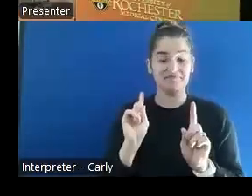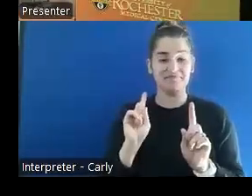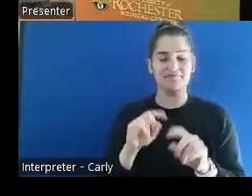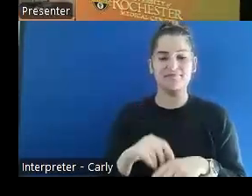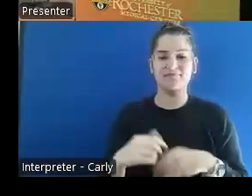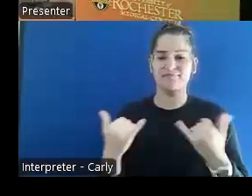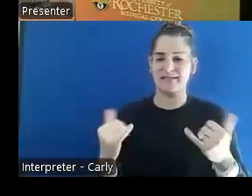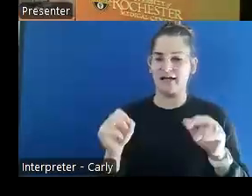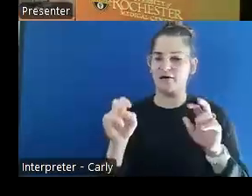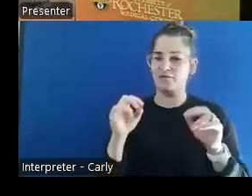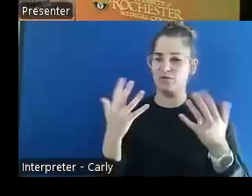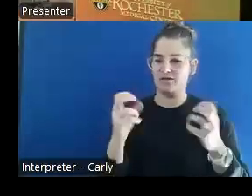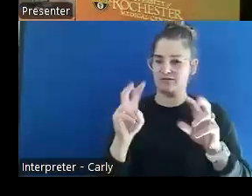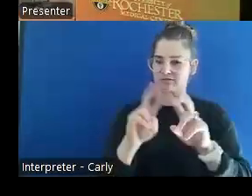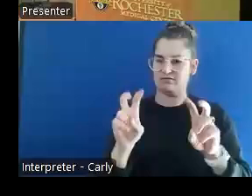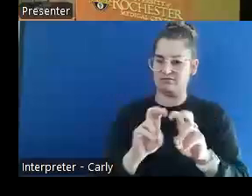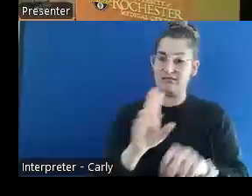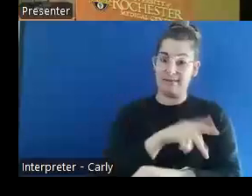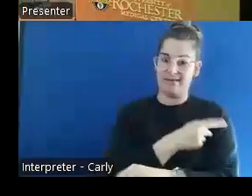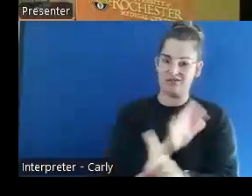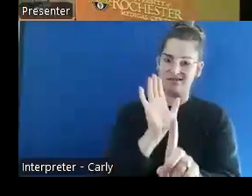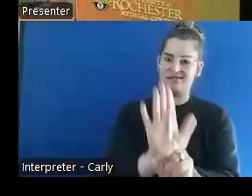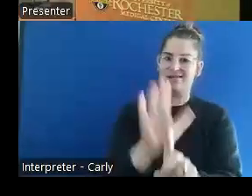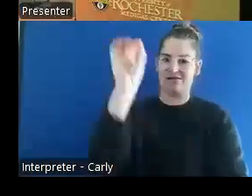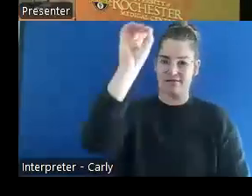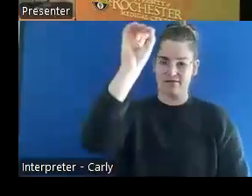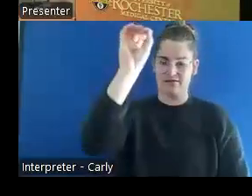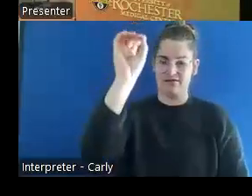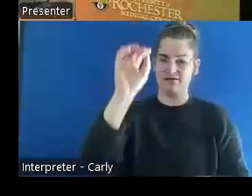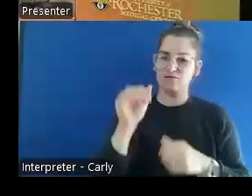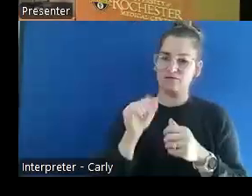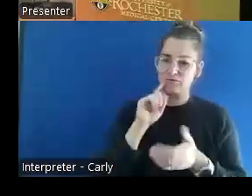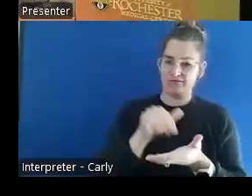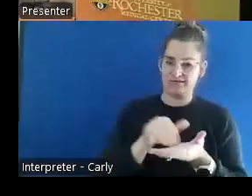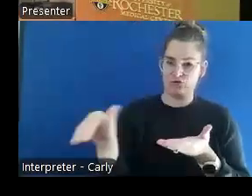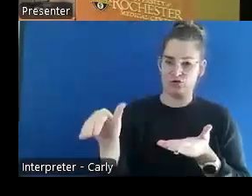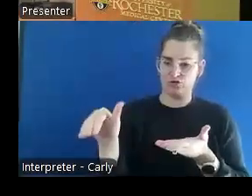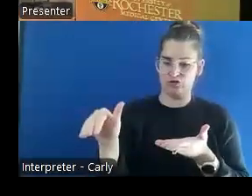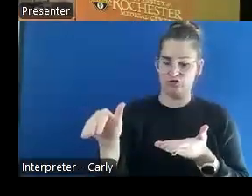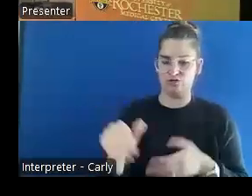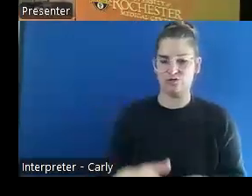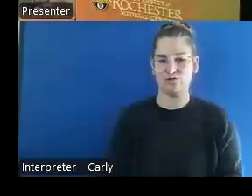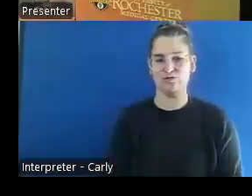voice as it pertains to the discharge process um so this comes from um trying to assess what we